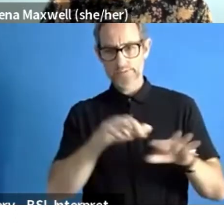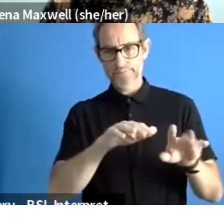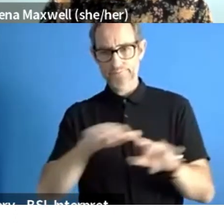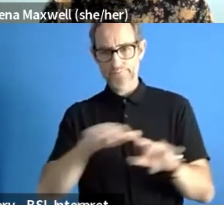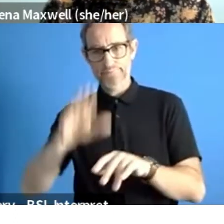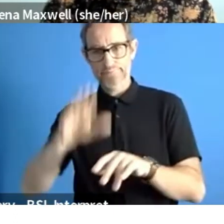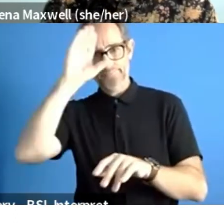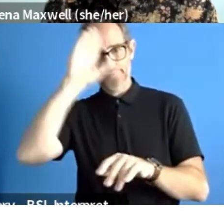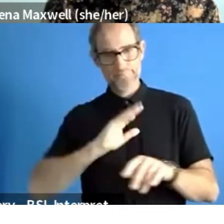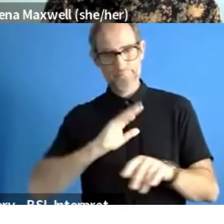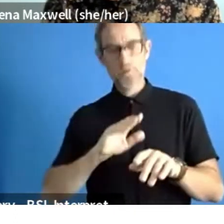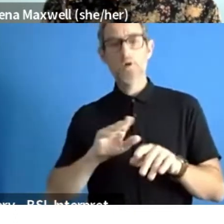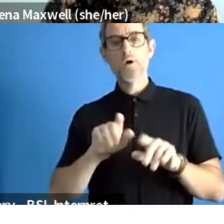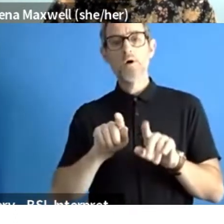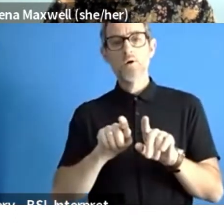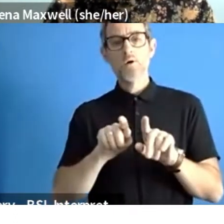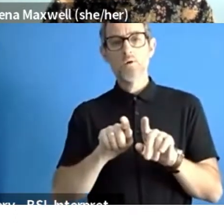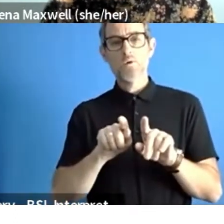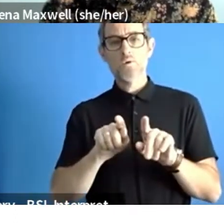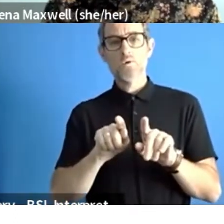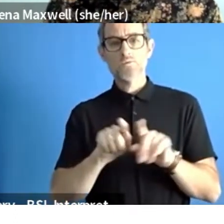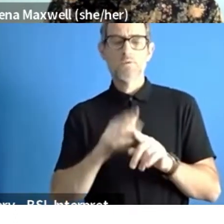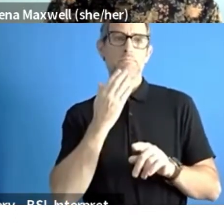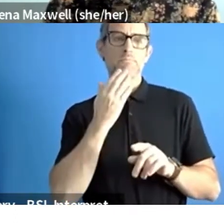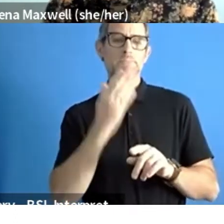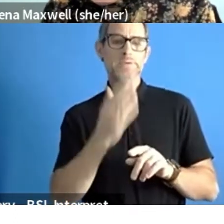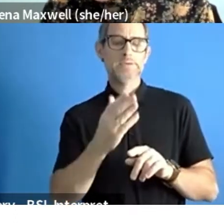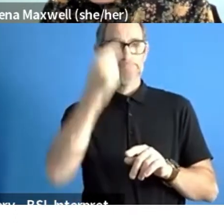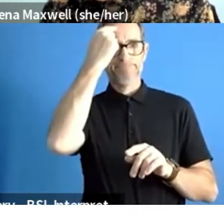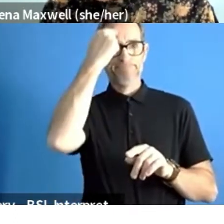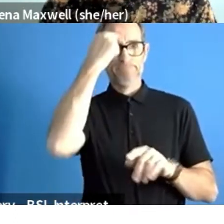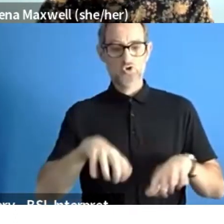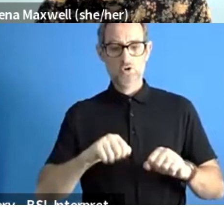readers, so takeaway number one, start somewhere.